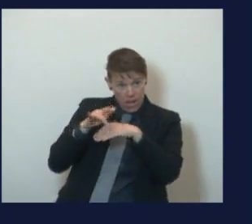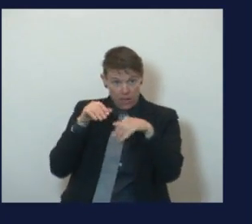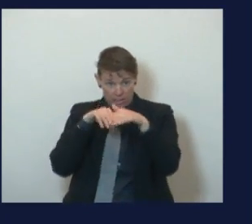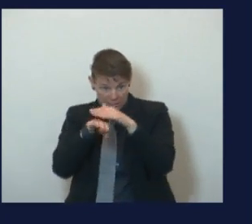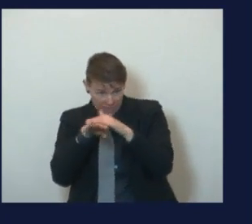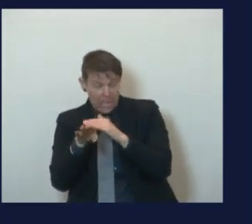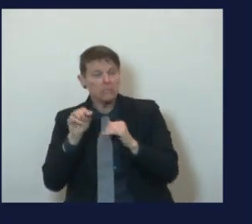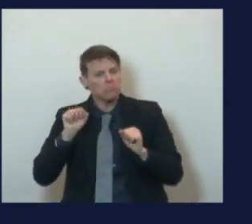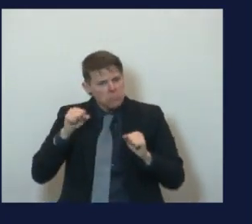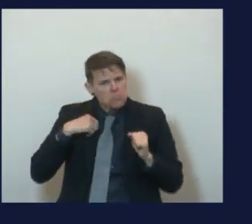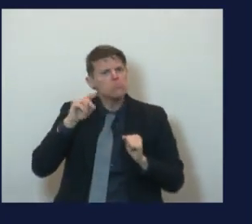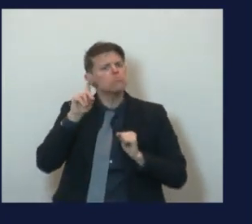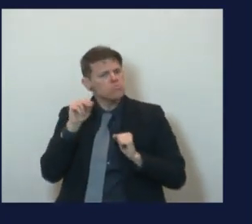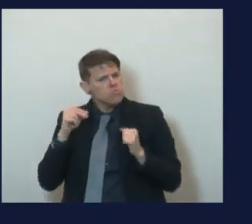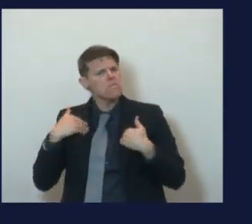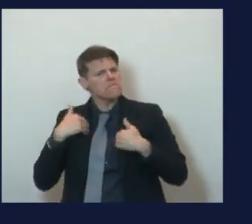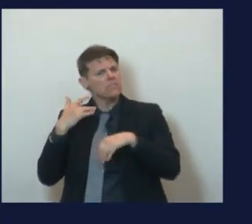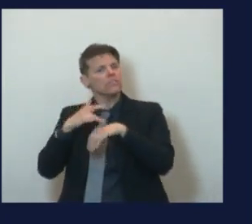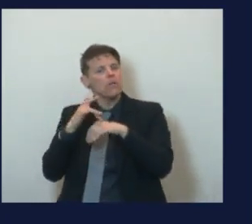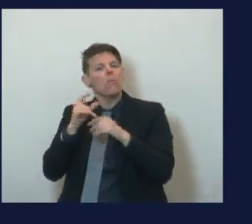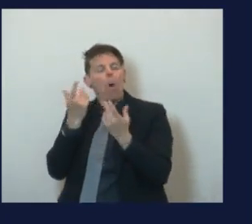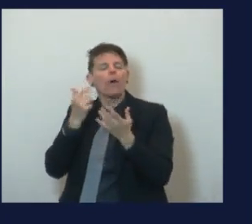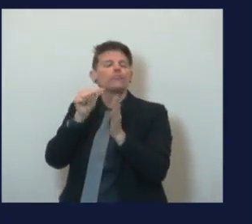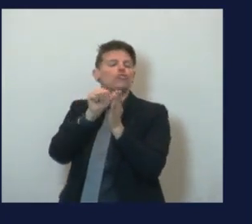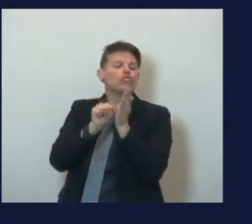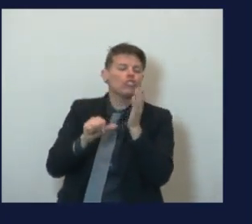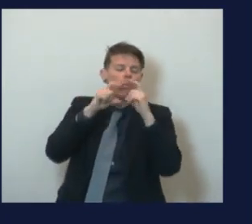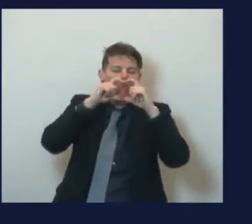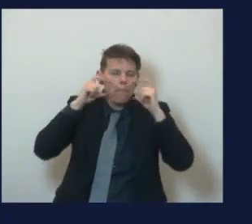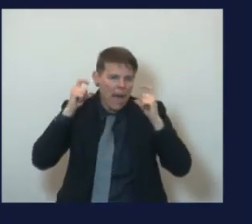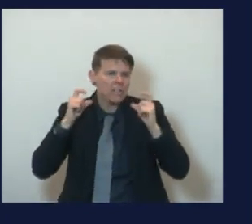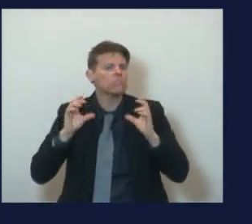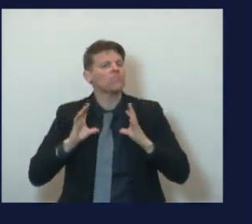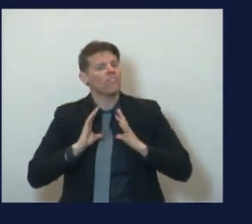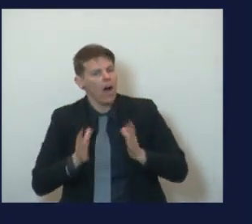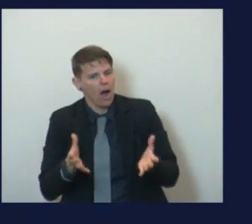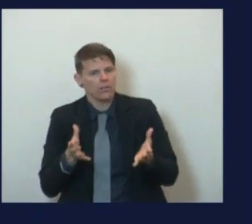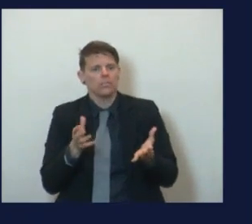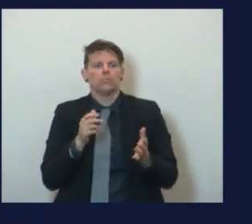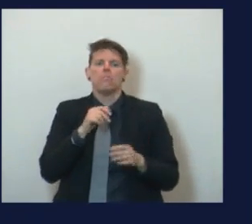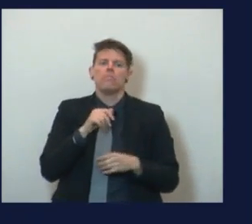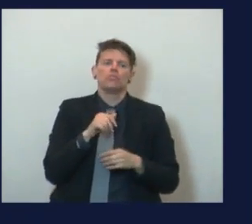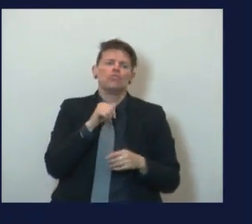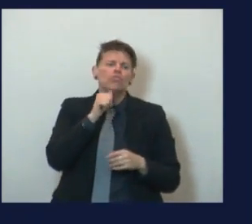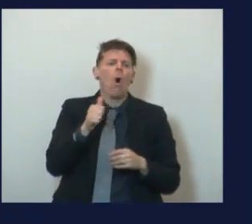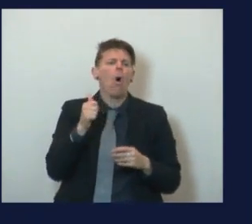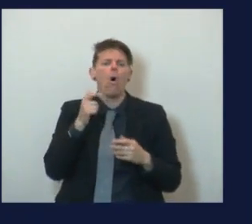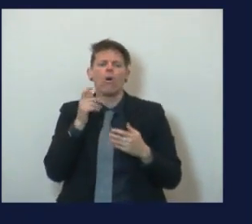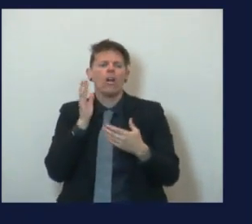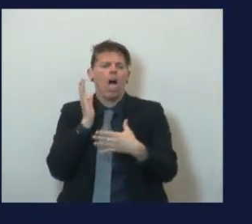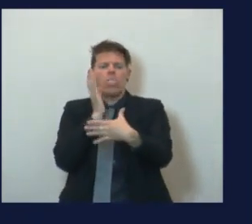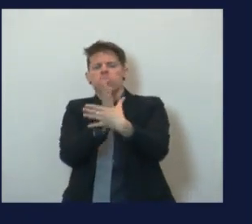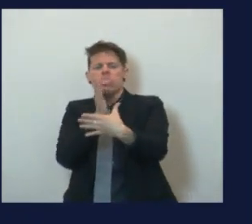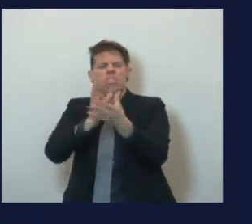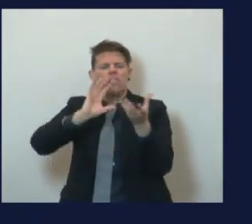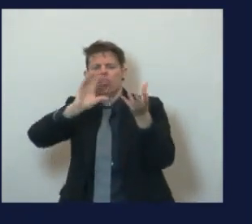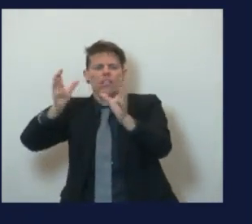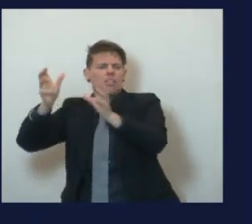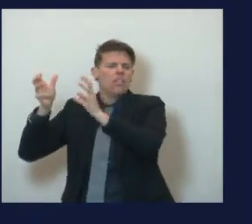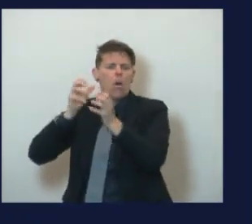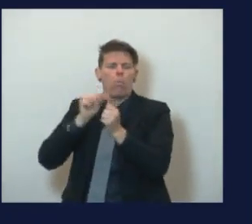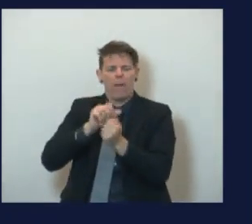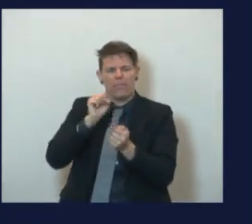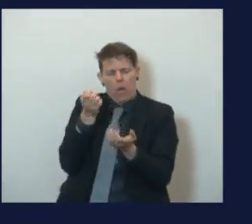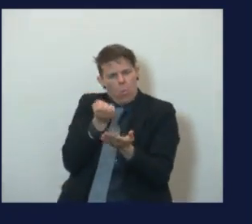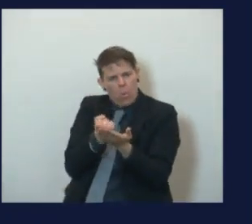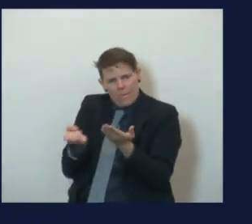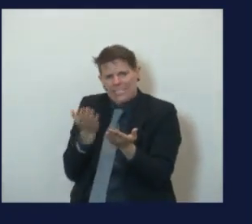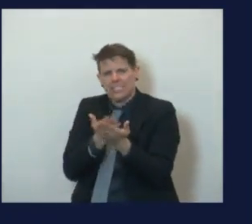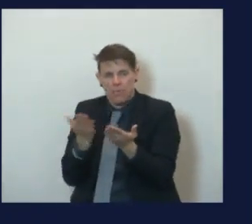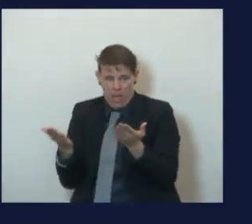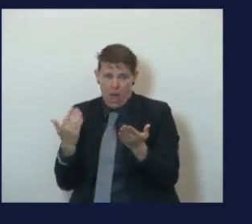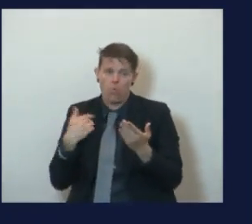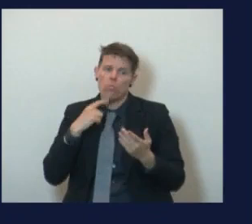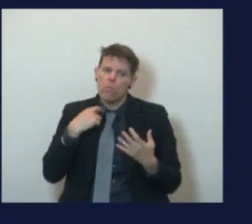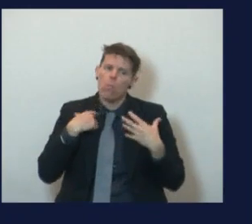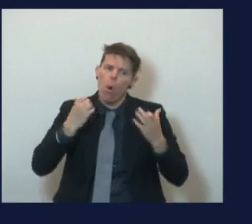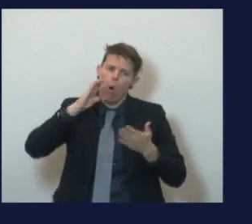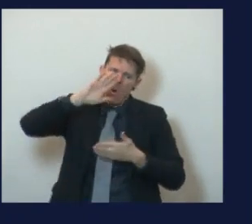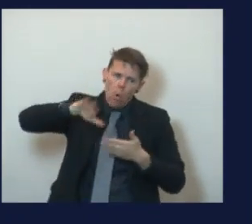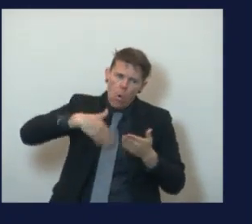. IF YOU ARE A BUSINESS AND YOU’VE GOT ACCESS, MANY OF THEM ARE TELLING ME THEY CAN, THEY DO, TO A SURGICAL MASK, FINE.